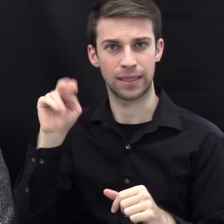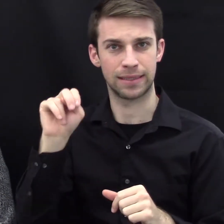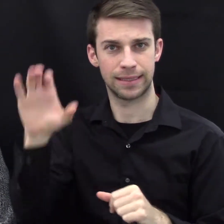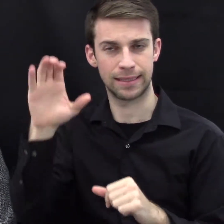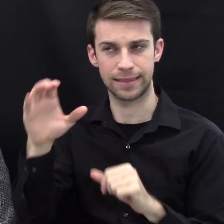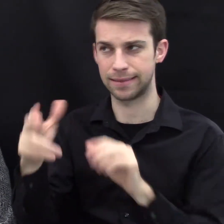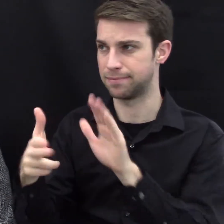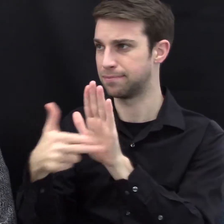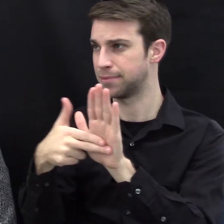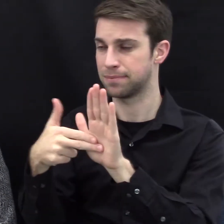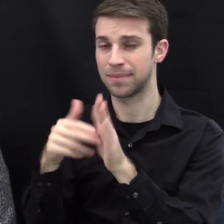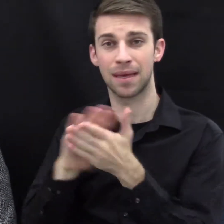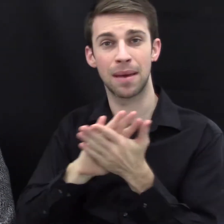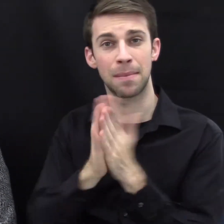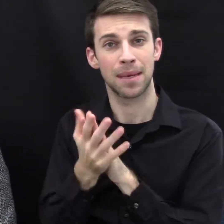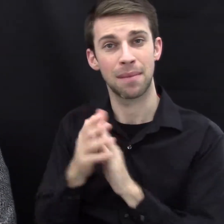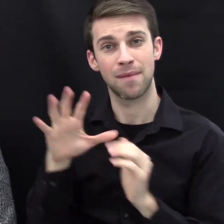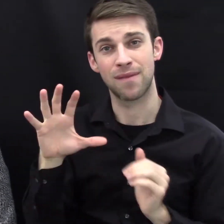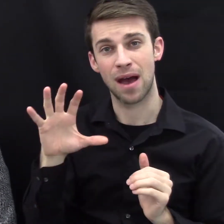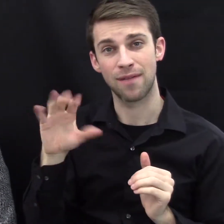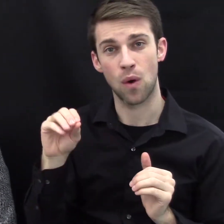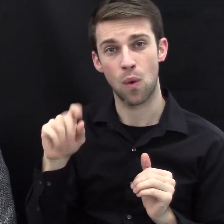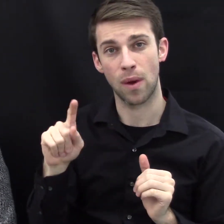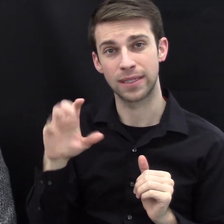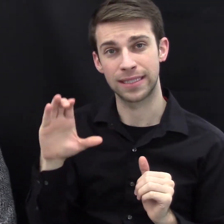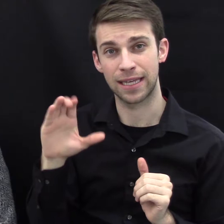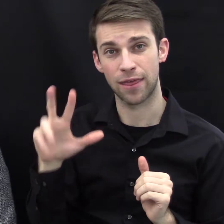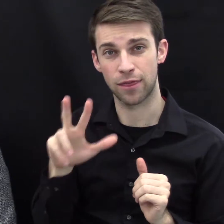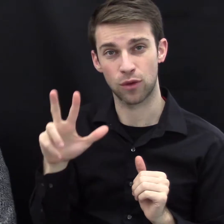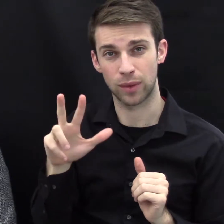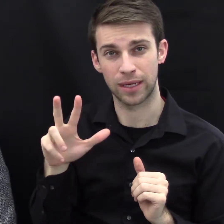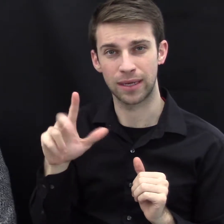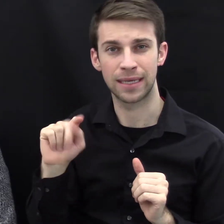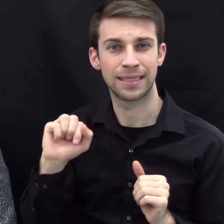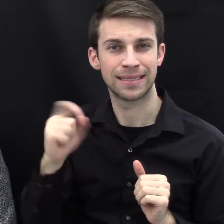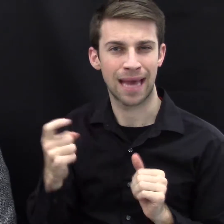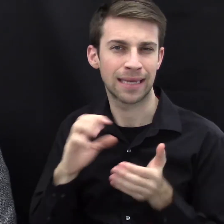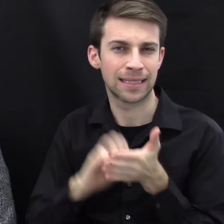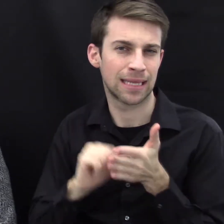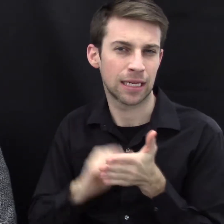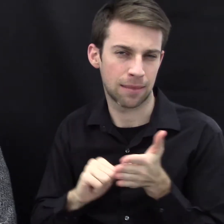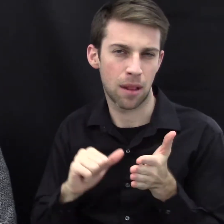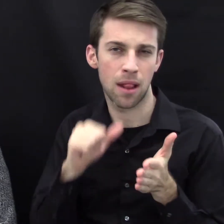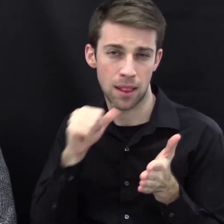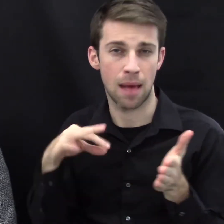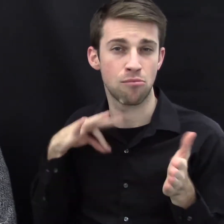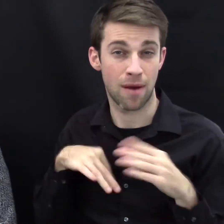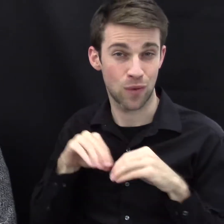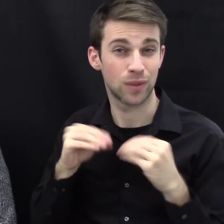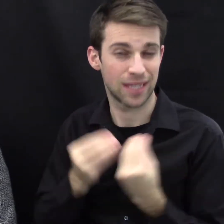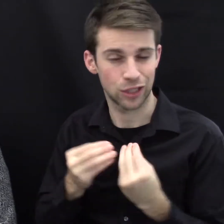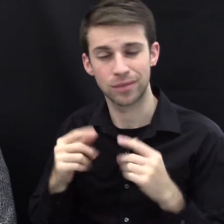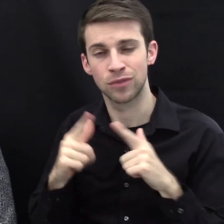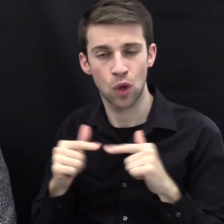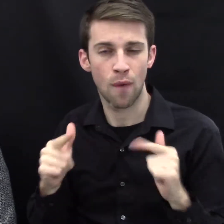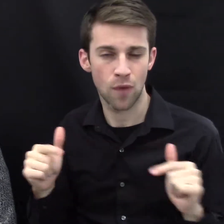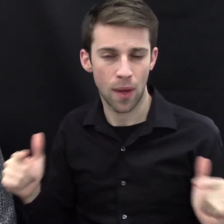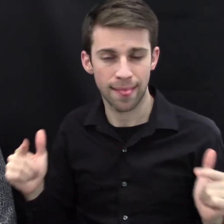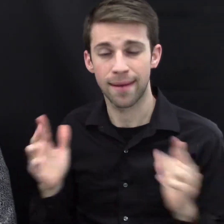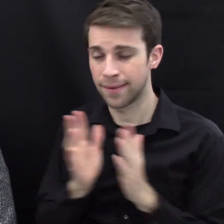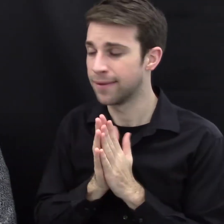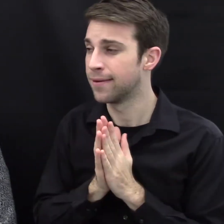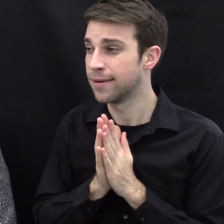for a 501(c)(3) tax exemption and so on so forth and before I knew it, I'm more involved and